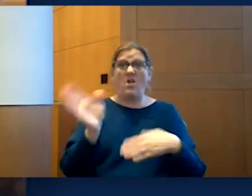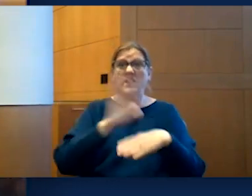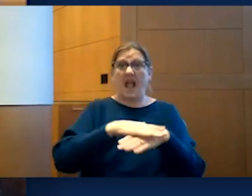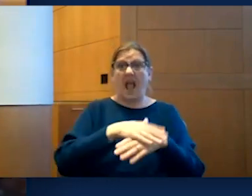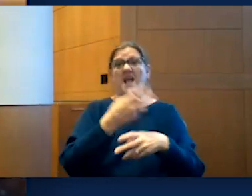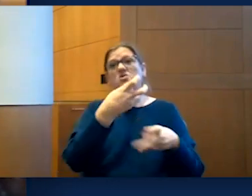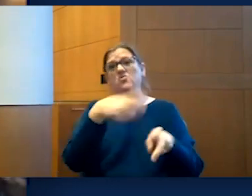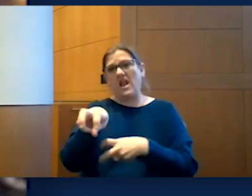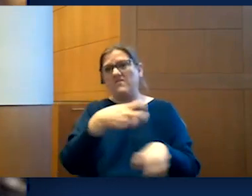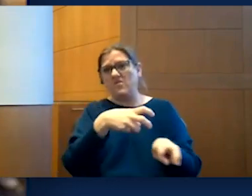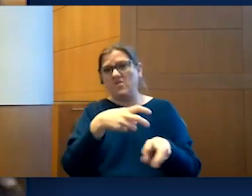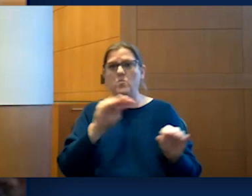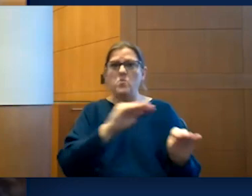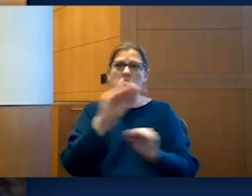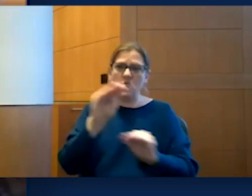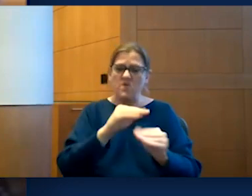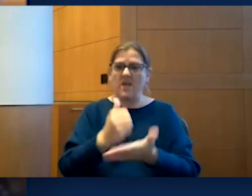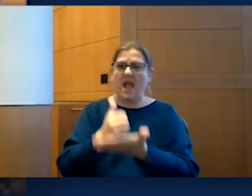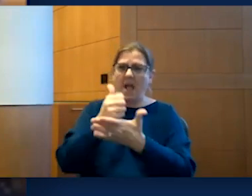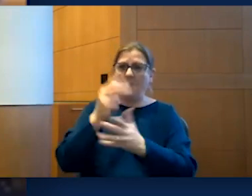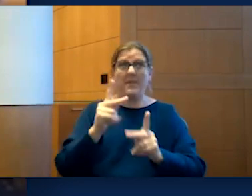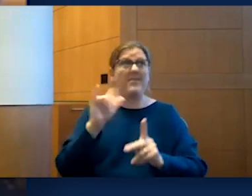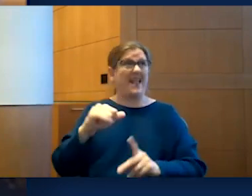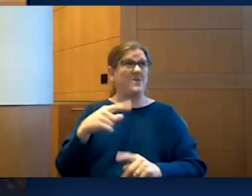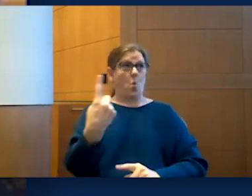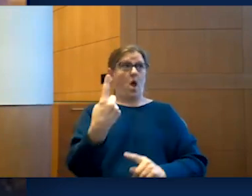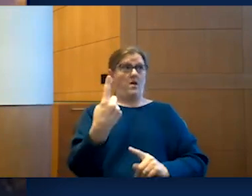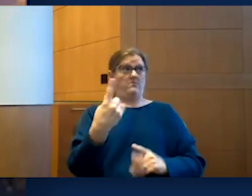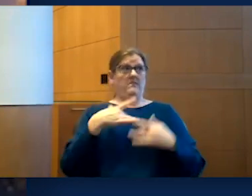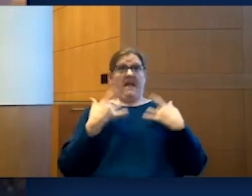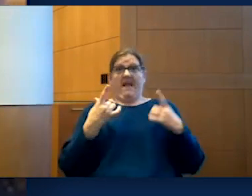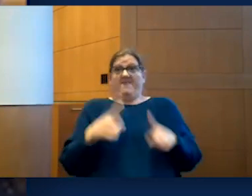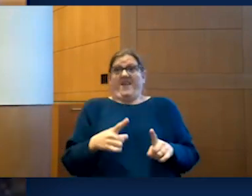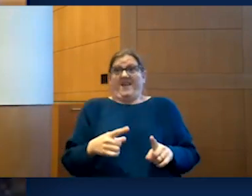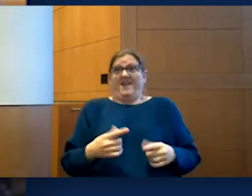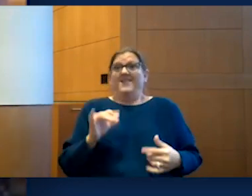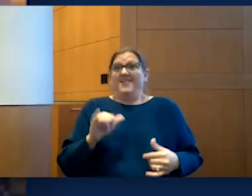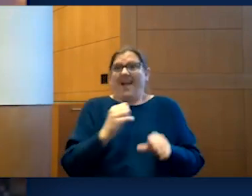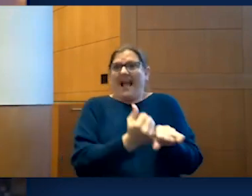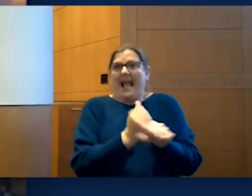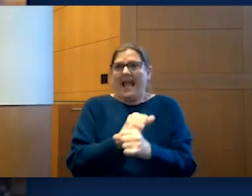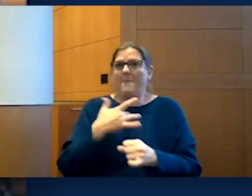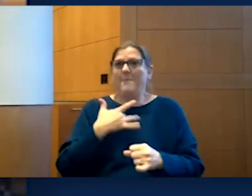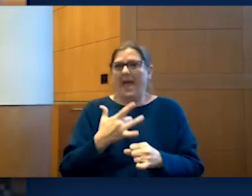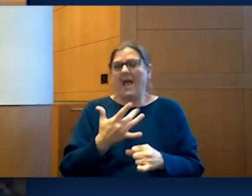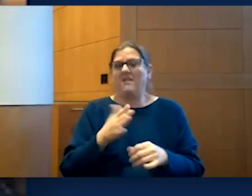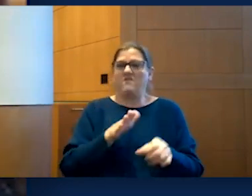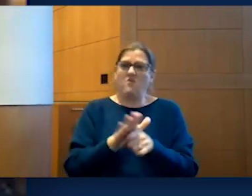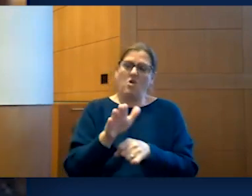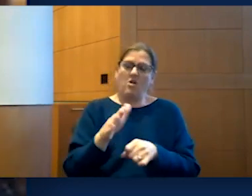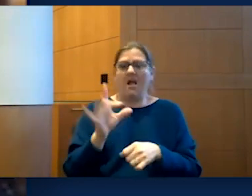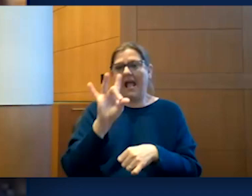One session of the kayaking was all eight hours per session about 15 to 17 participants. And they provide five kayaking events throughout the summer and two Downriver trips in addition to all the other programming. I think in our full year we see about 700-plus participants. Mm-hmm.